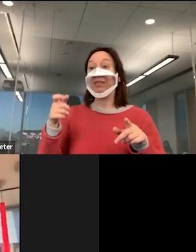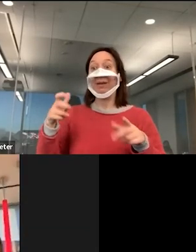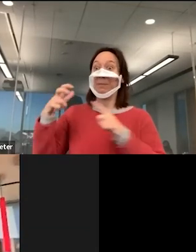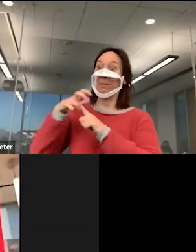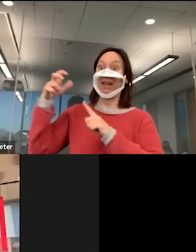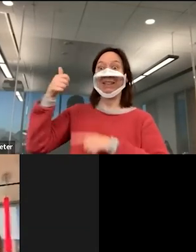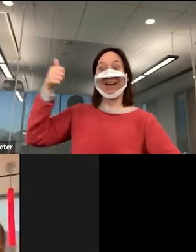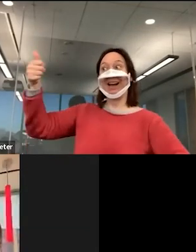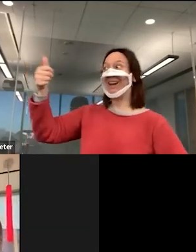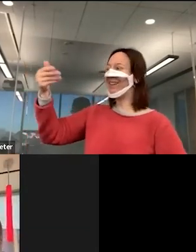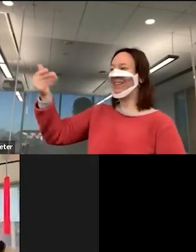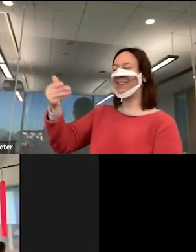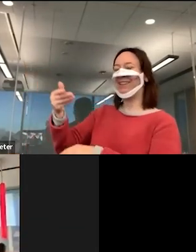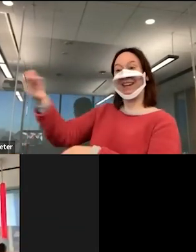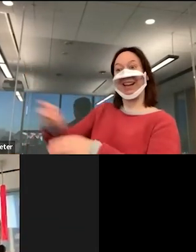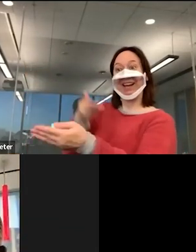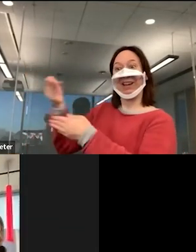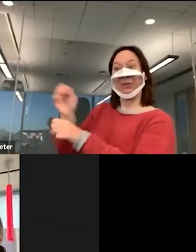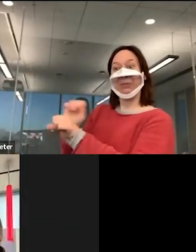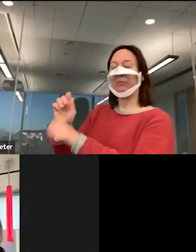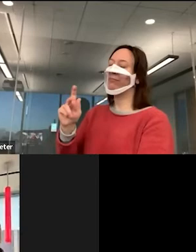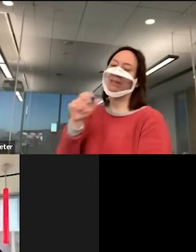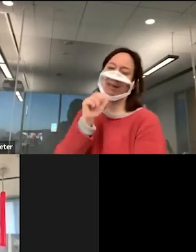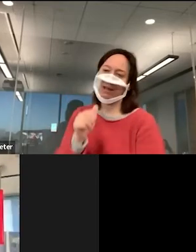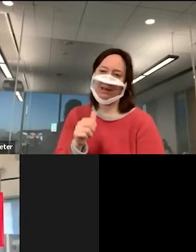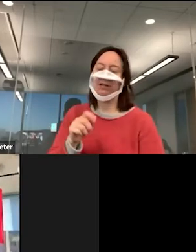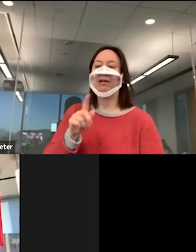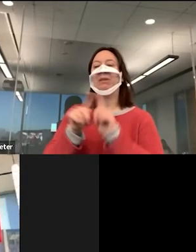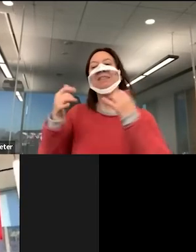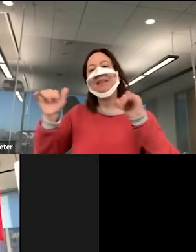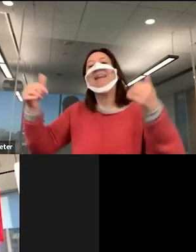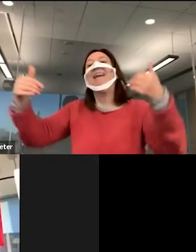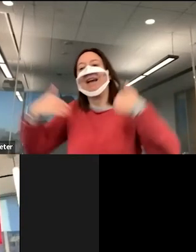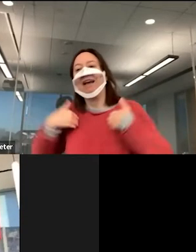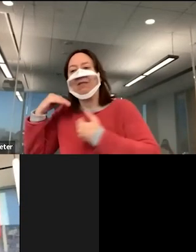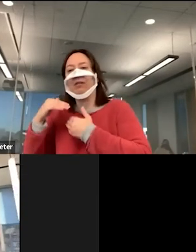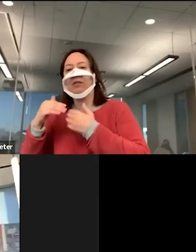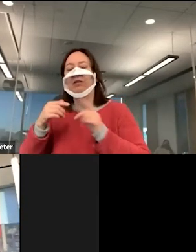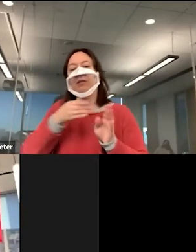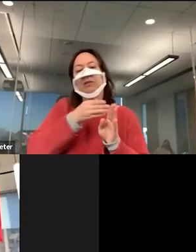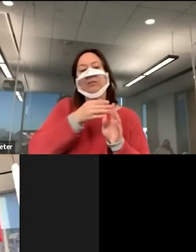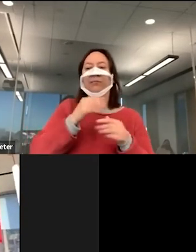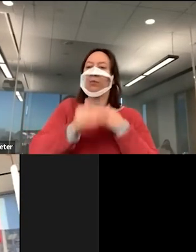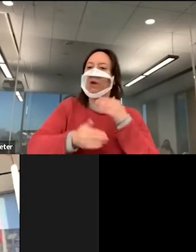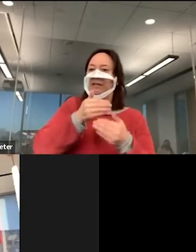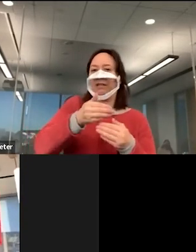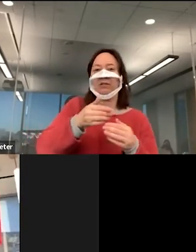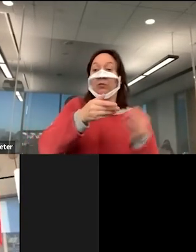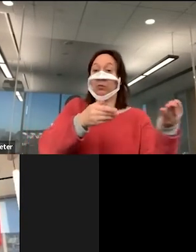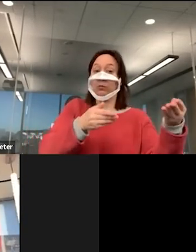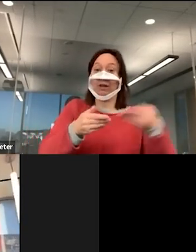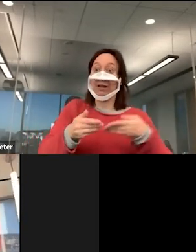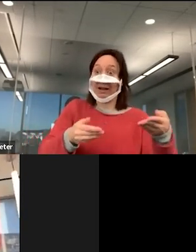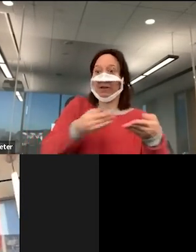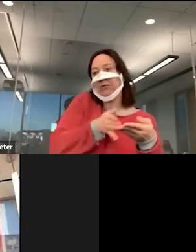but they also have a similar way to bypass the competitive process so thank you so there are